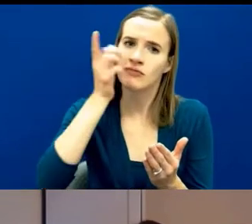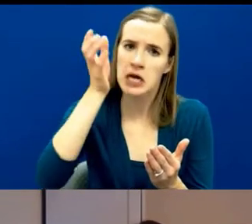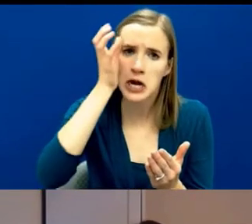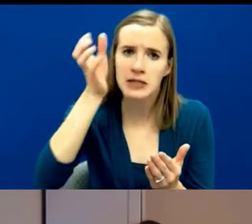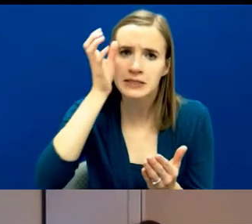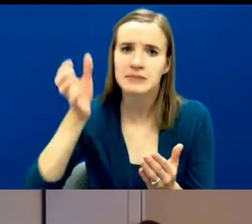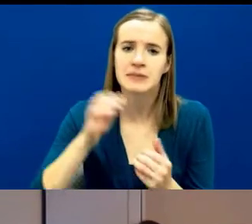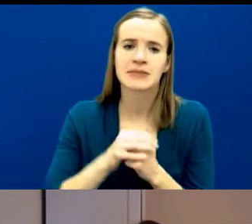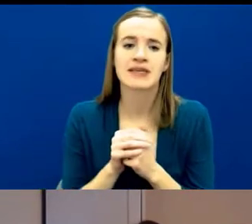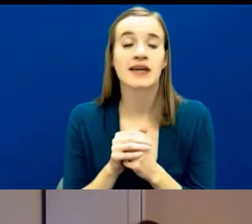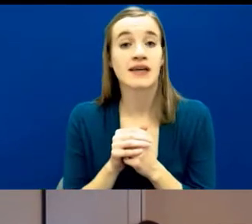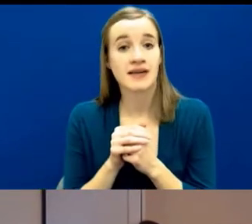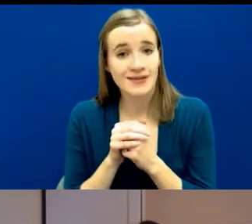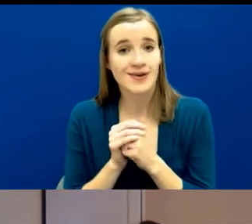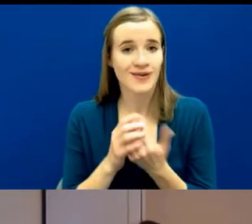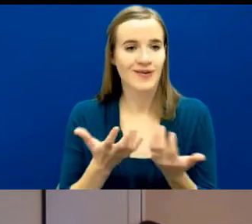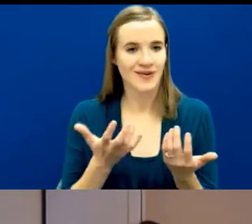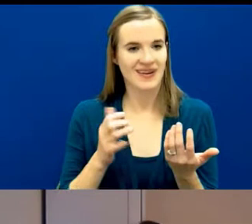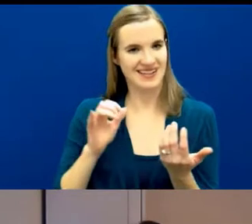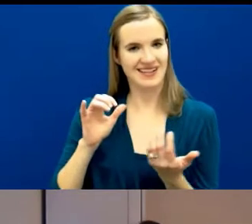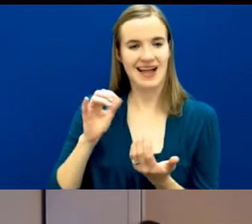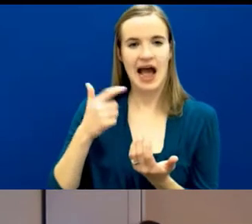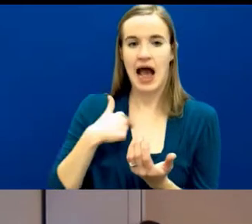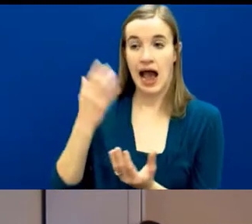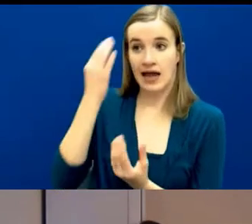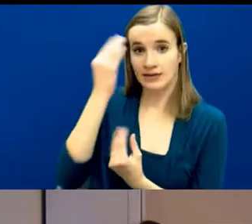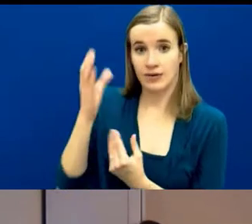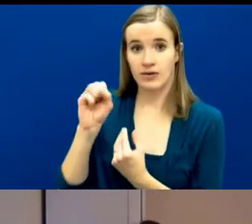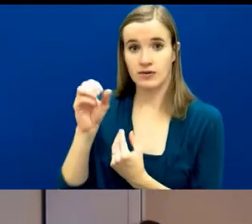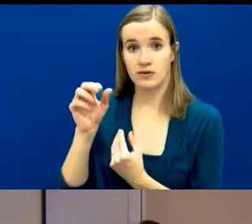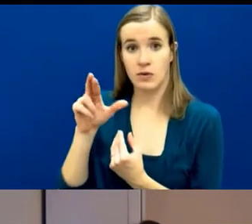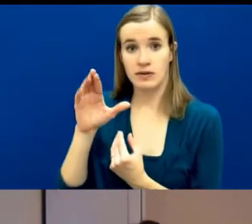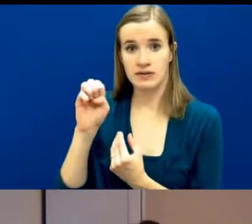that's why I specifically said, you know, what, what can we do to make sure